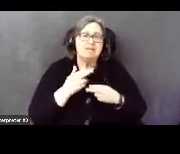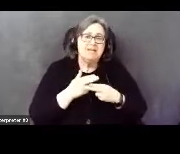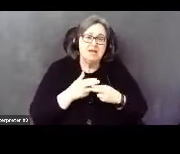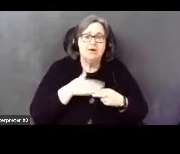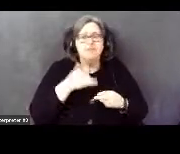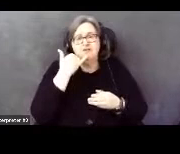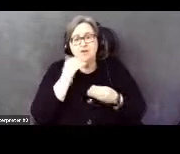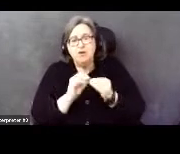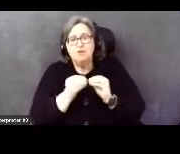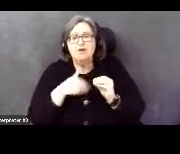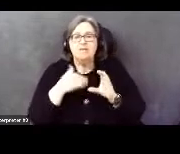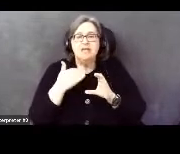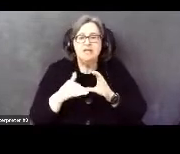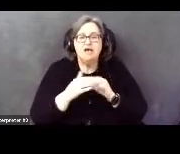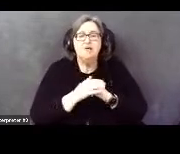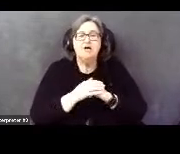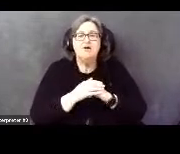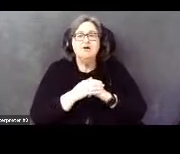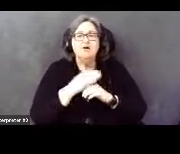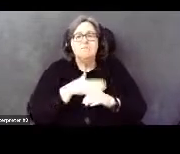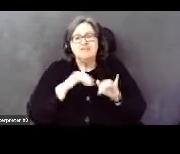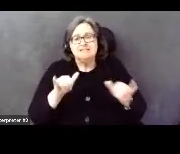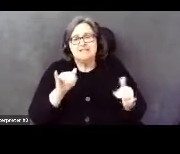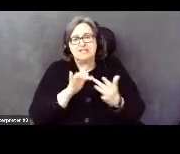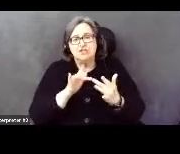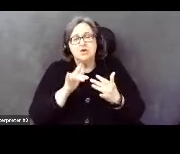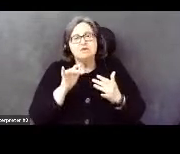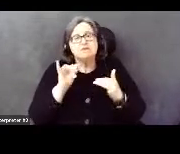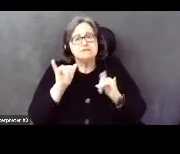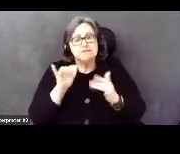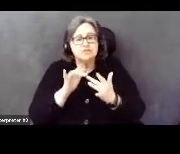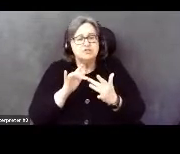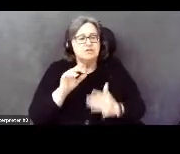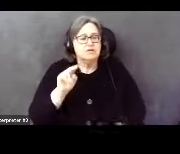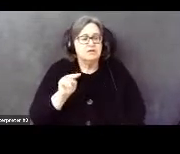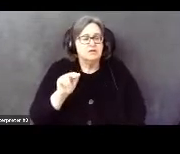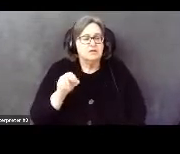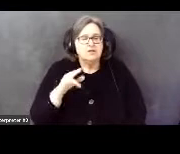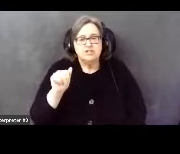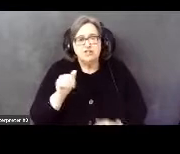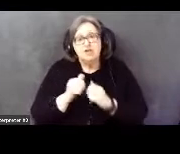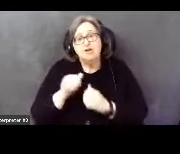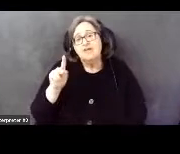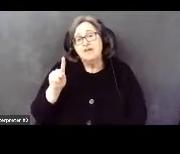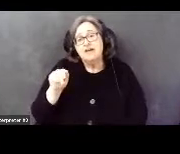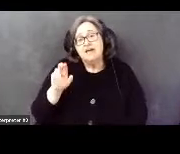and name and phone number and e-mail. Please get in touch and in touch with NASHIA and ask any questions. Thank you.